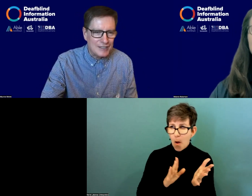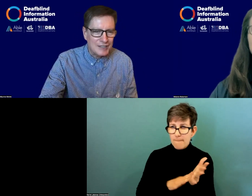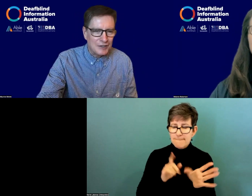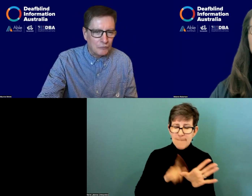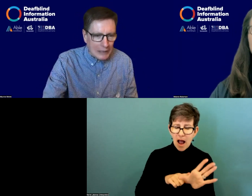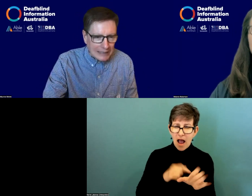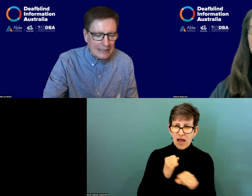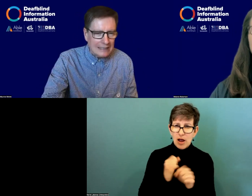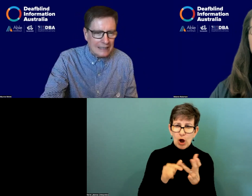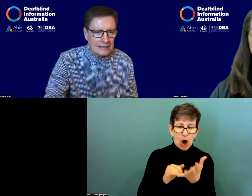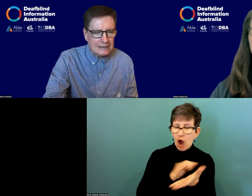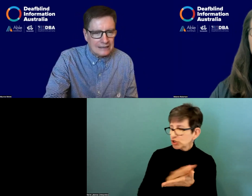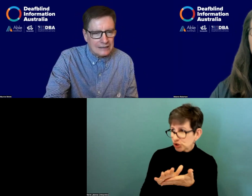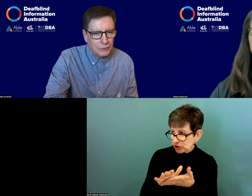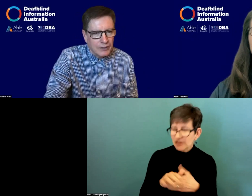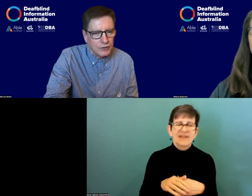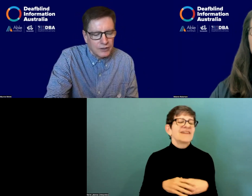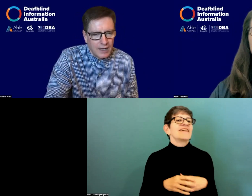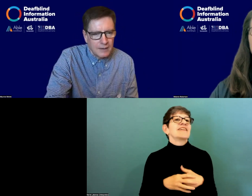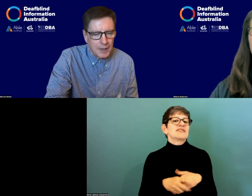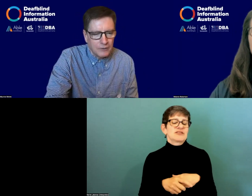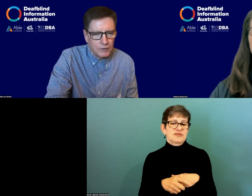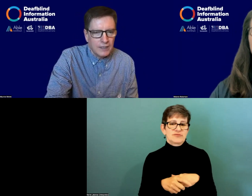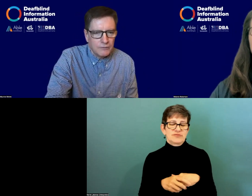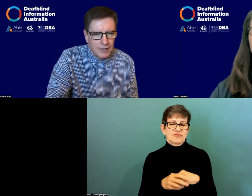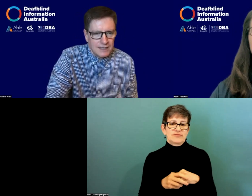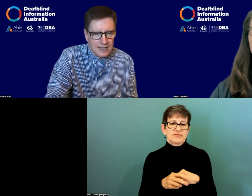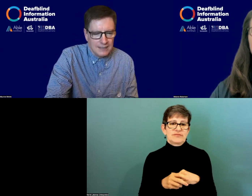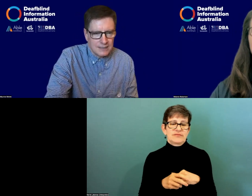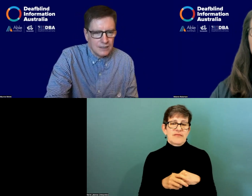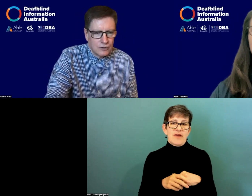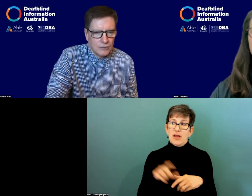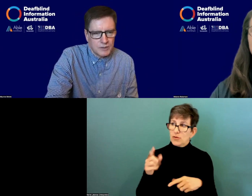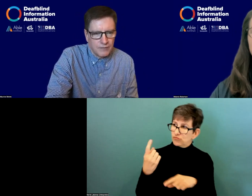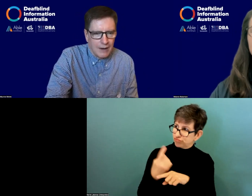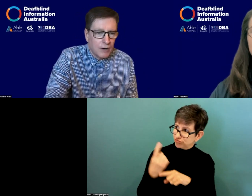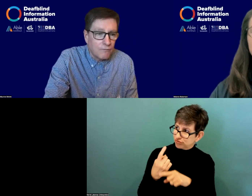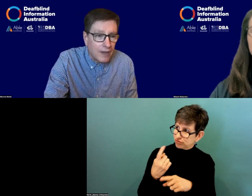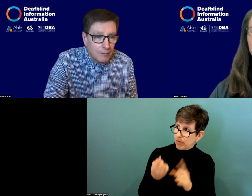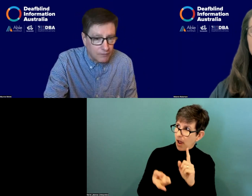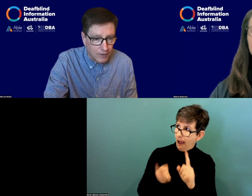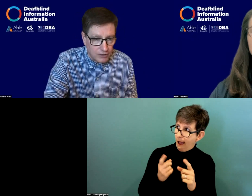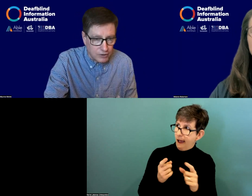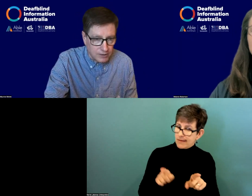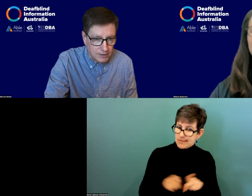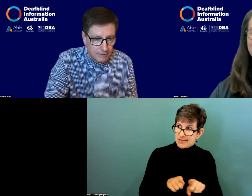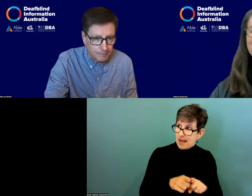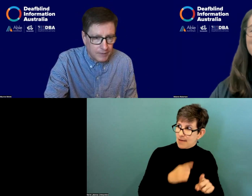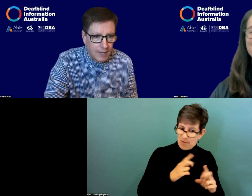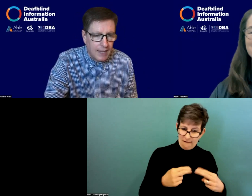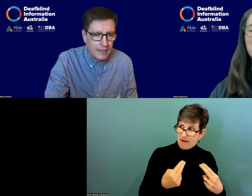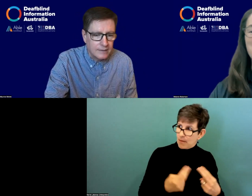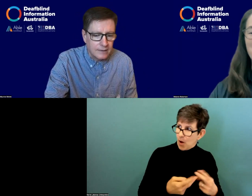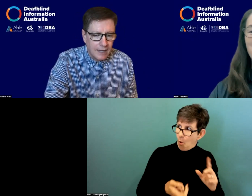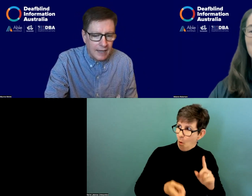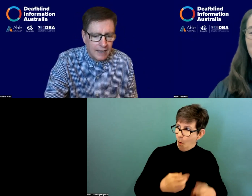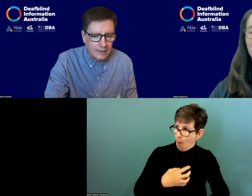This really - what you're talking about really resonates, in terms of how our family functions.